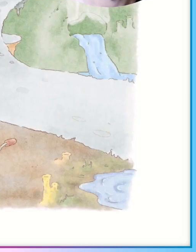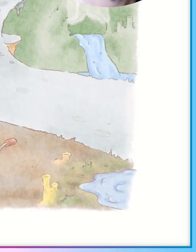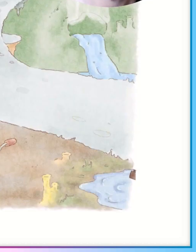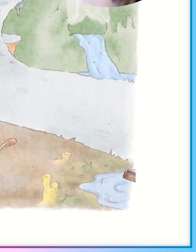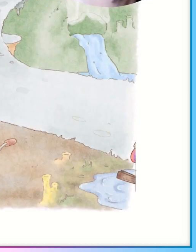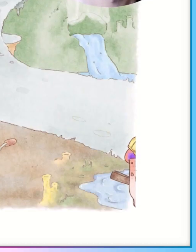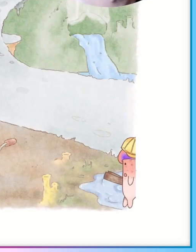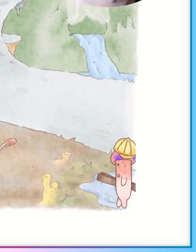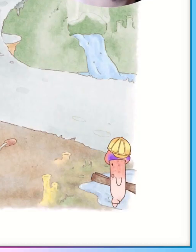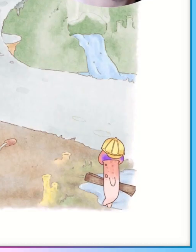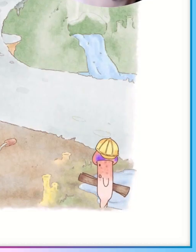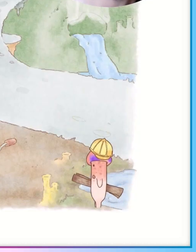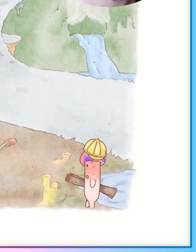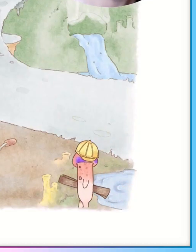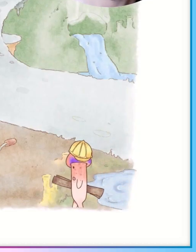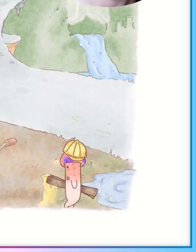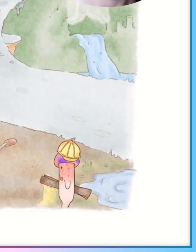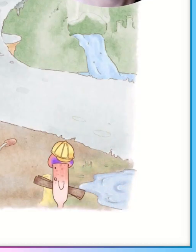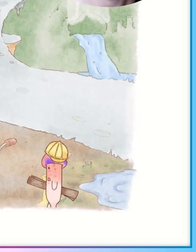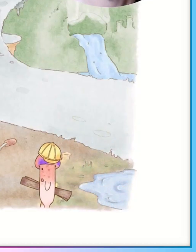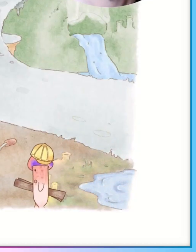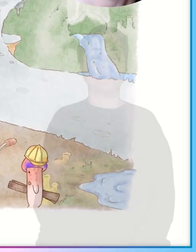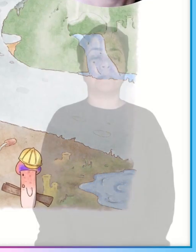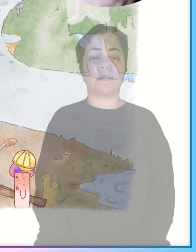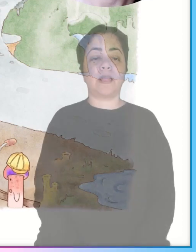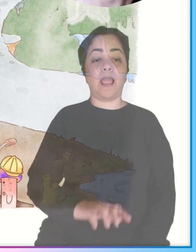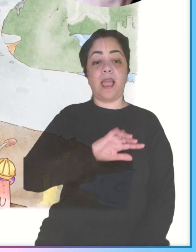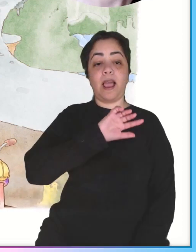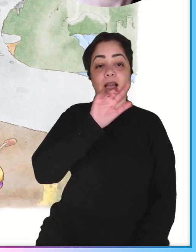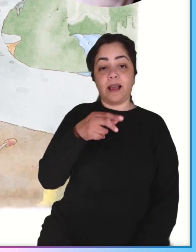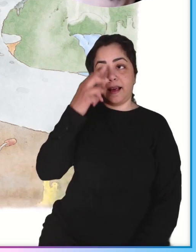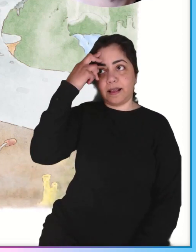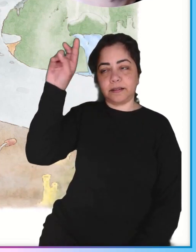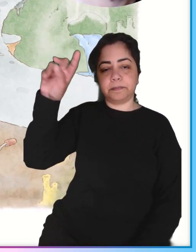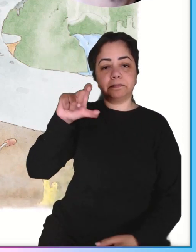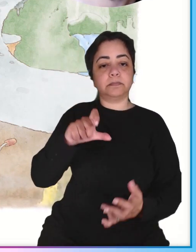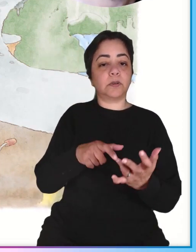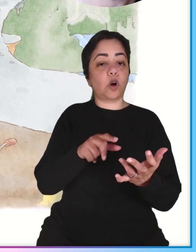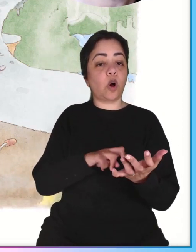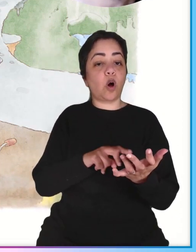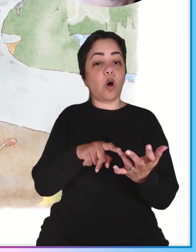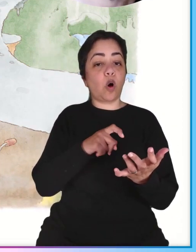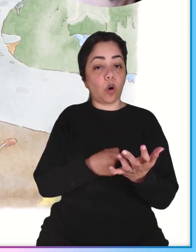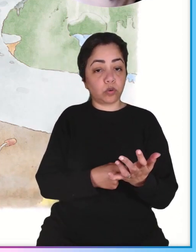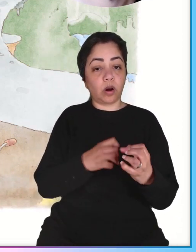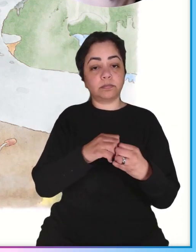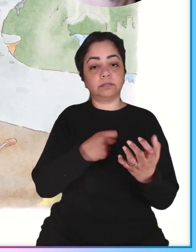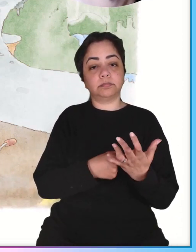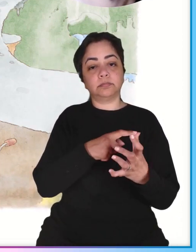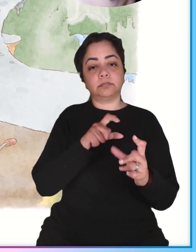[Conor Bradley] Hi everyone. My name is Conor Bradley, Creative Director of Soft Leaf Studios.